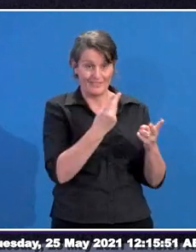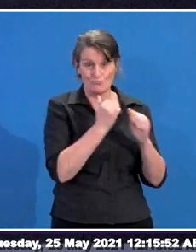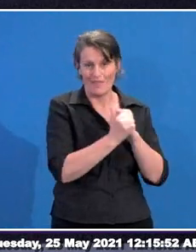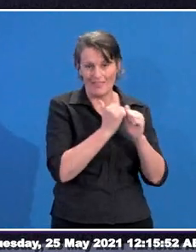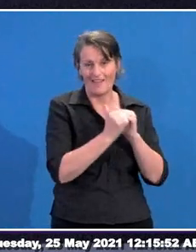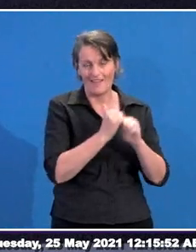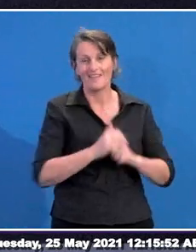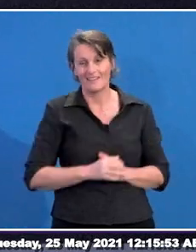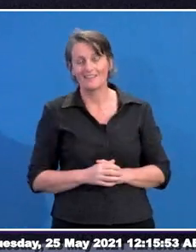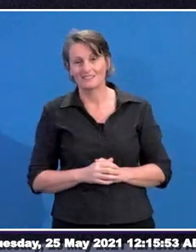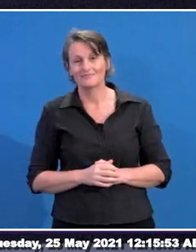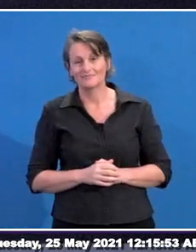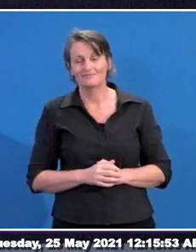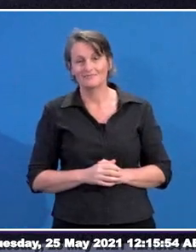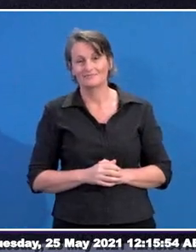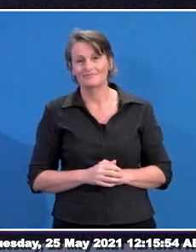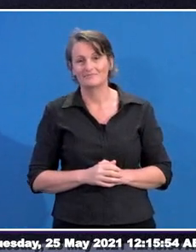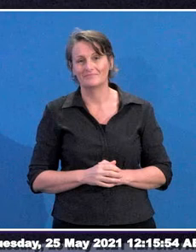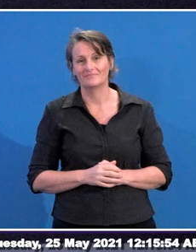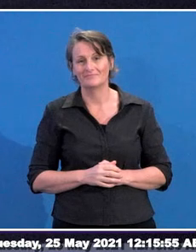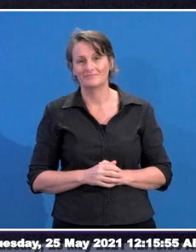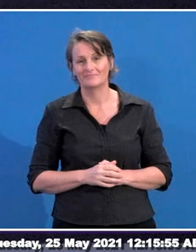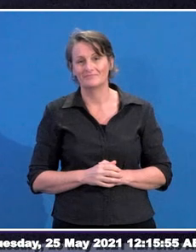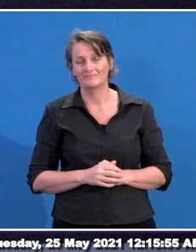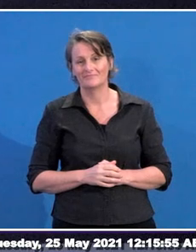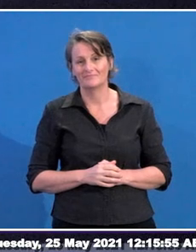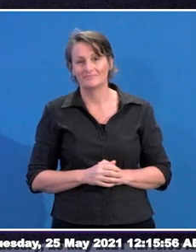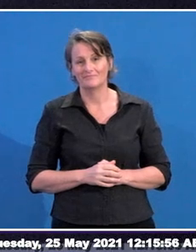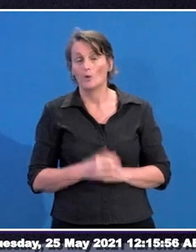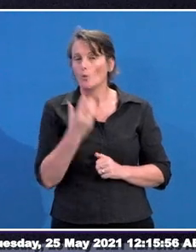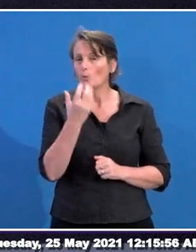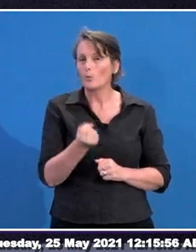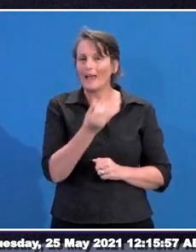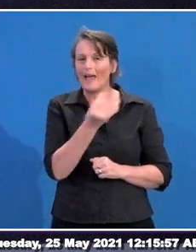Yeah, we do have some issues about our daughter